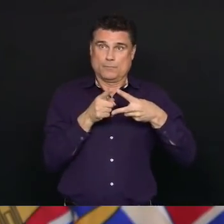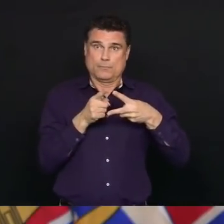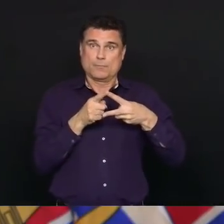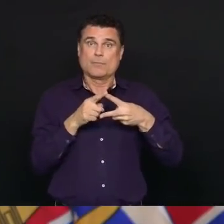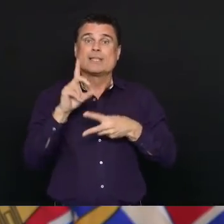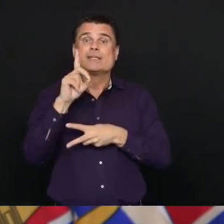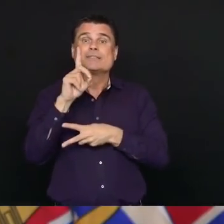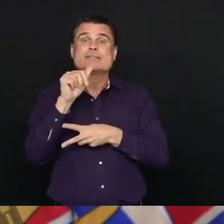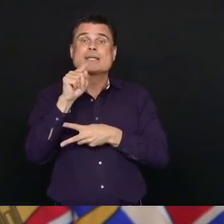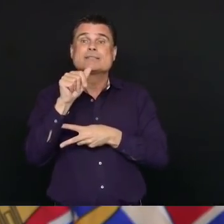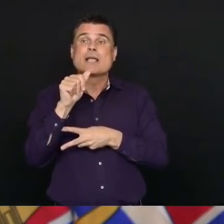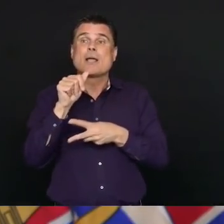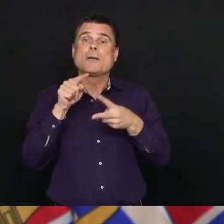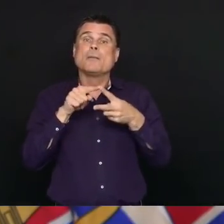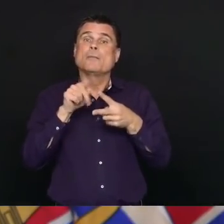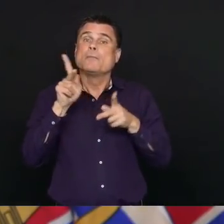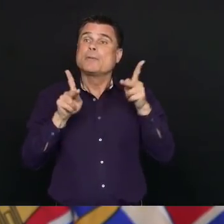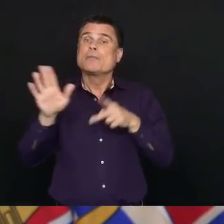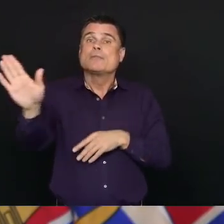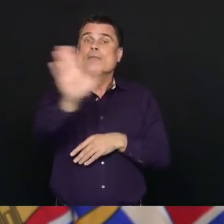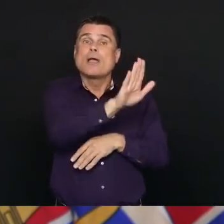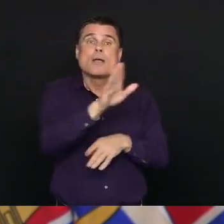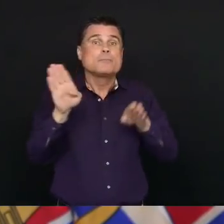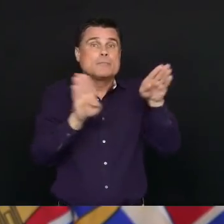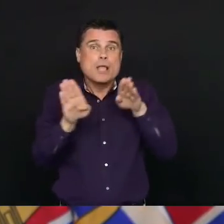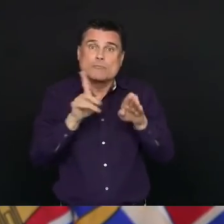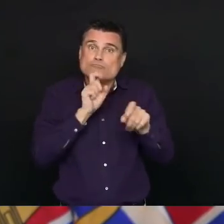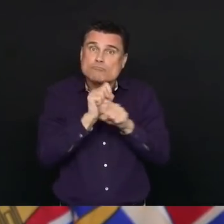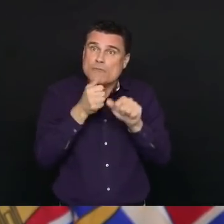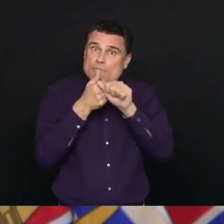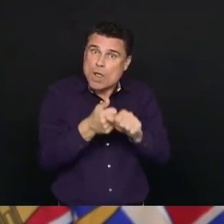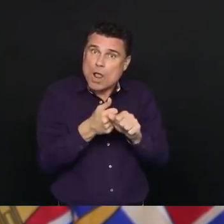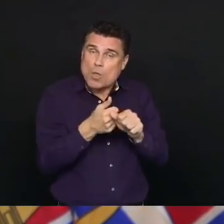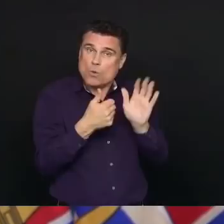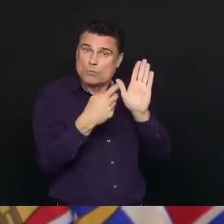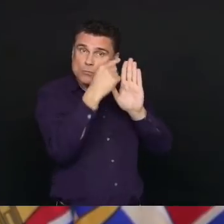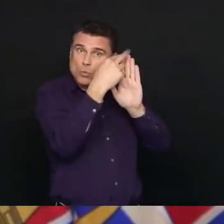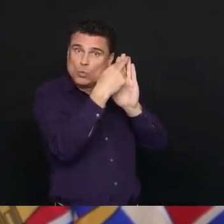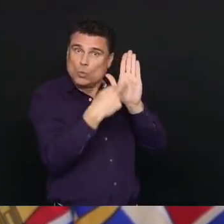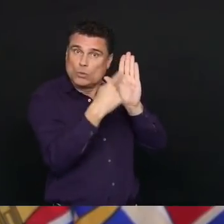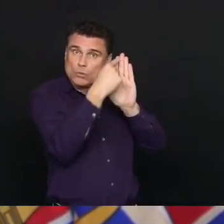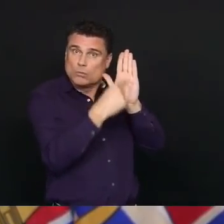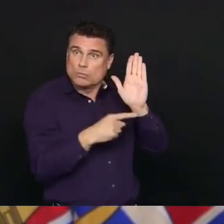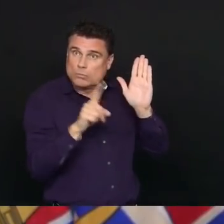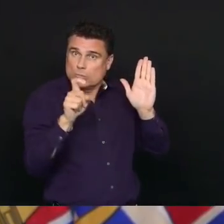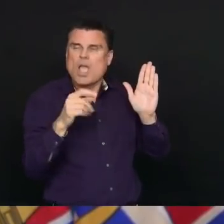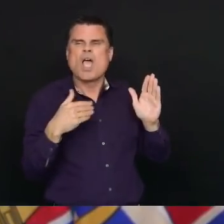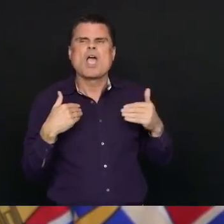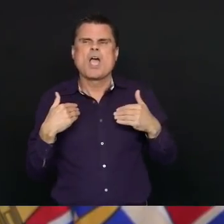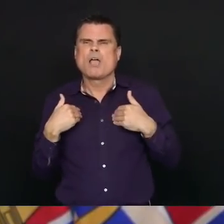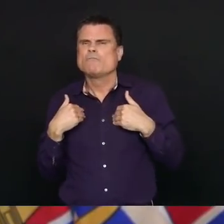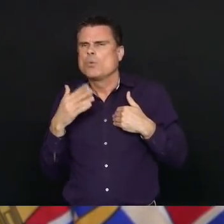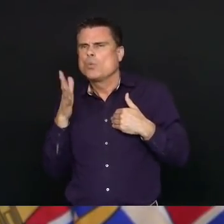In terms of the behavioral data. We will present some of that next week. But some of that came out publicly on Google